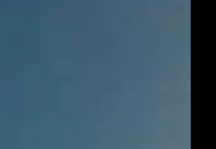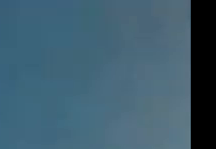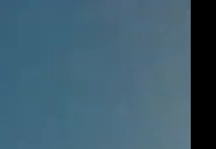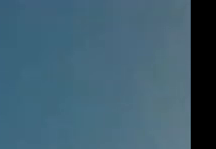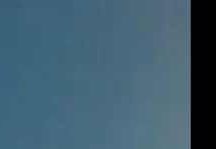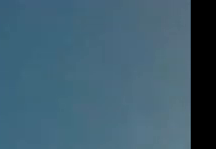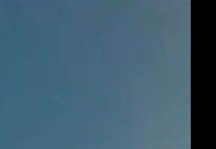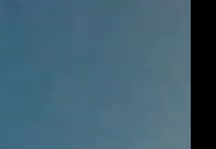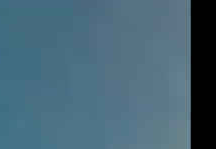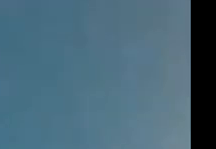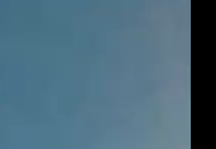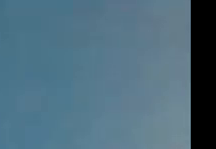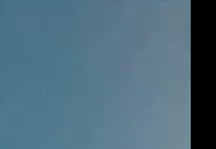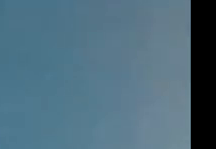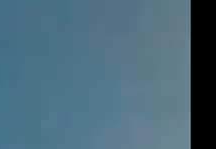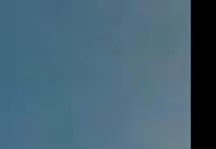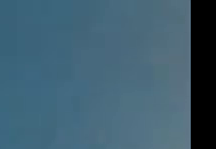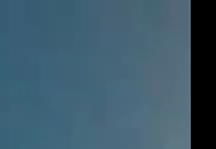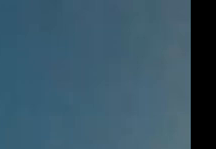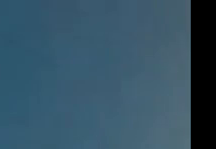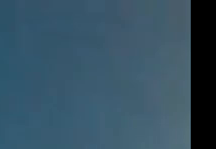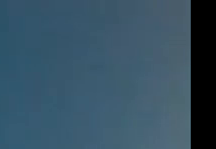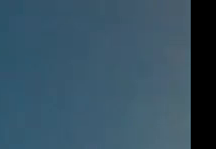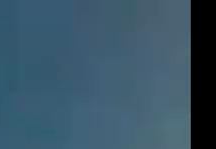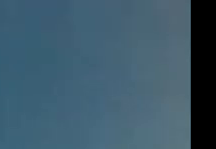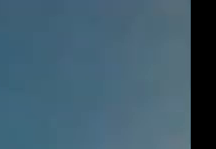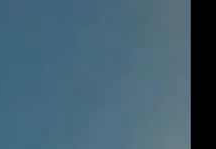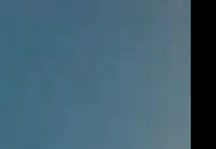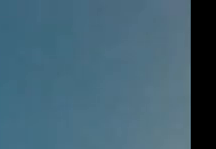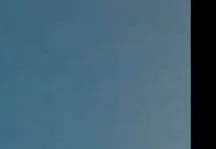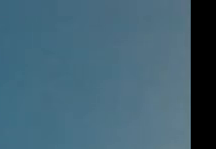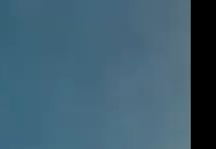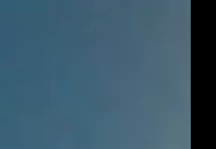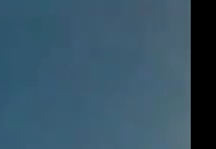that this person coming in to take over the session is equipped to do it.